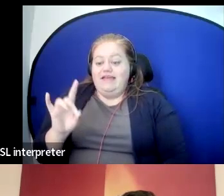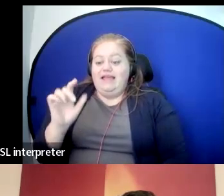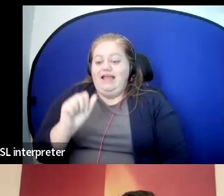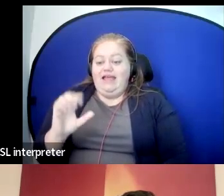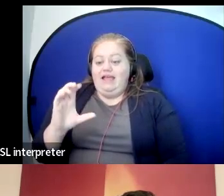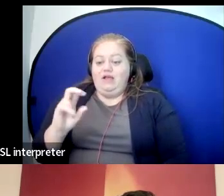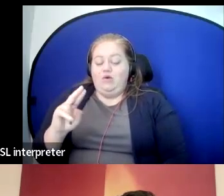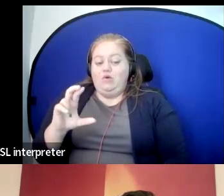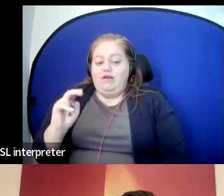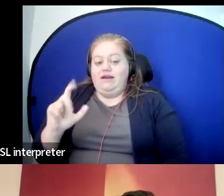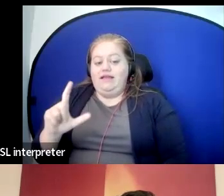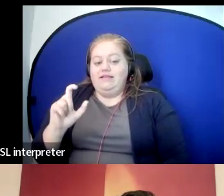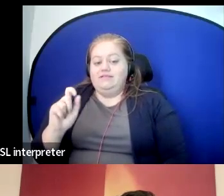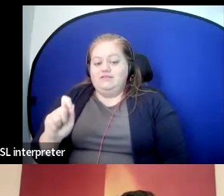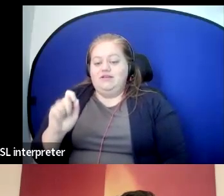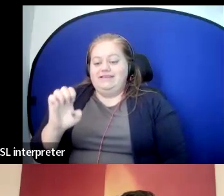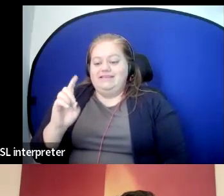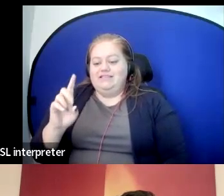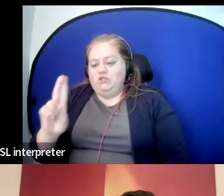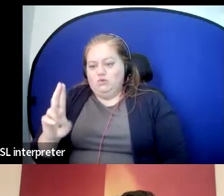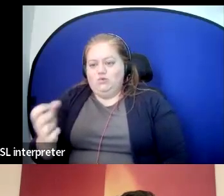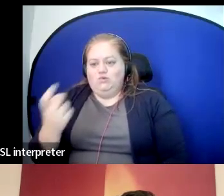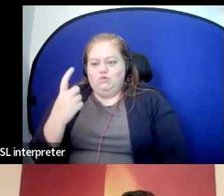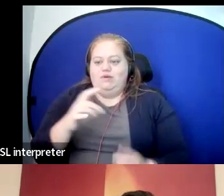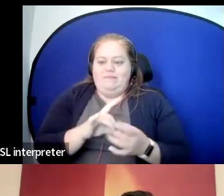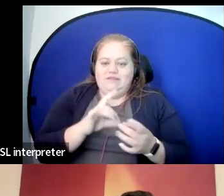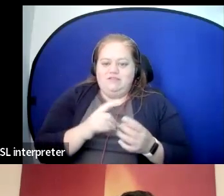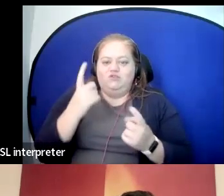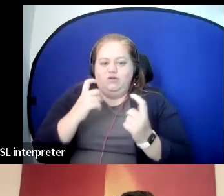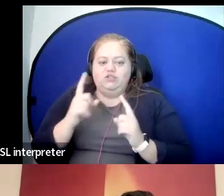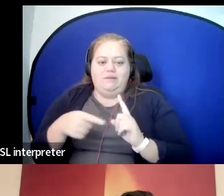And you can shoot me any message or questions about my research. I would love to talk.